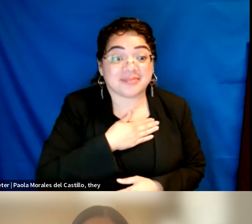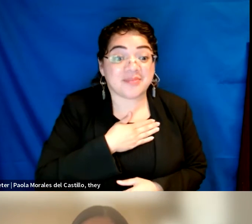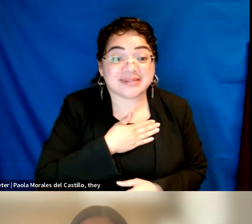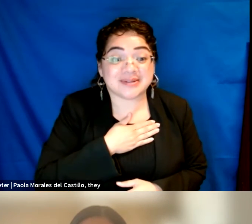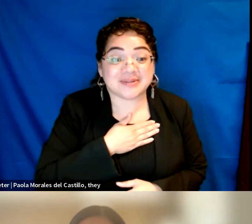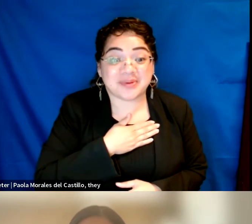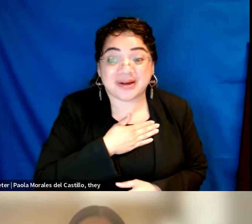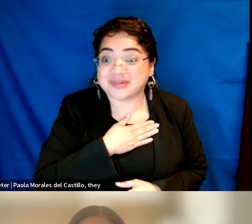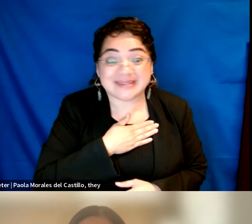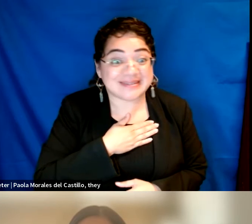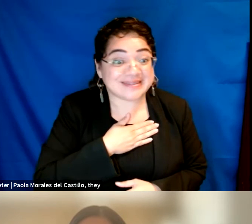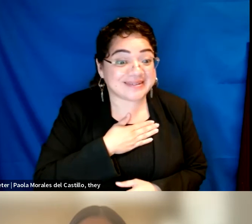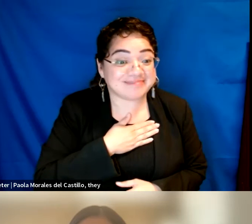Sign Language Interpreter | Paola Morales del Castillo, they: I missed it. Uh, was it?